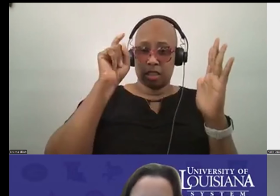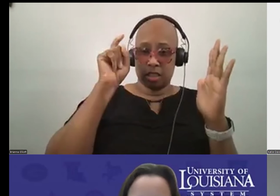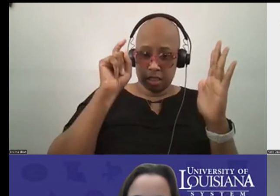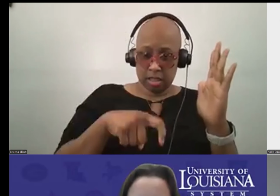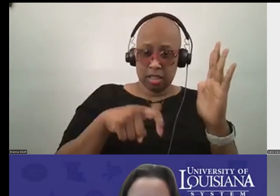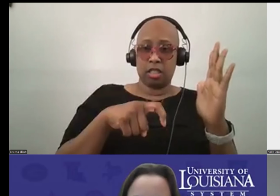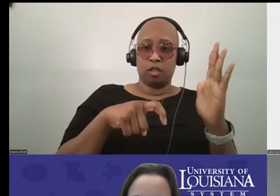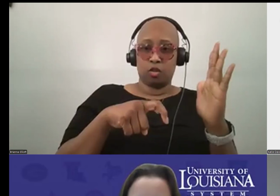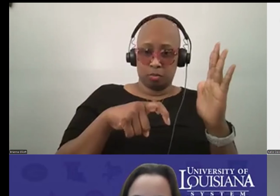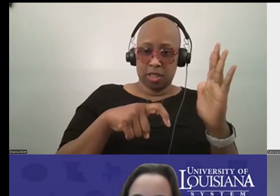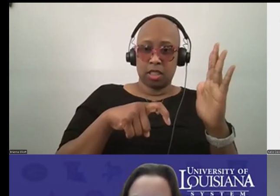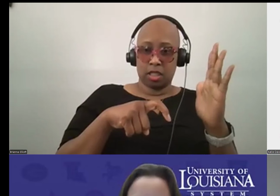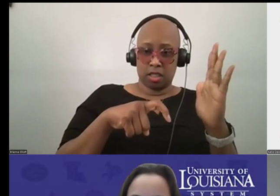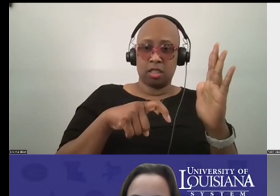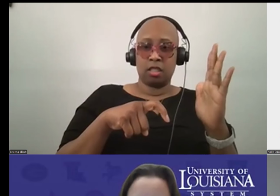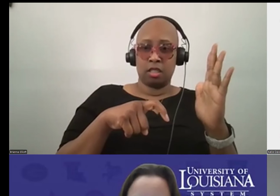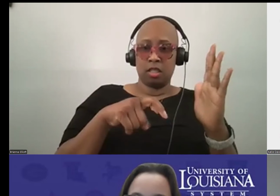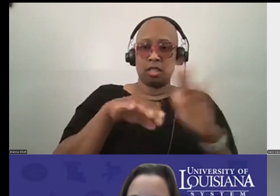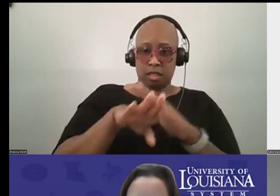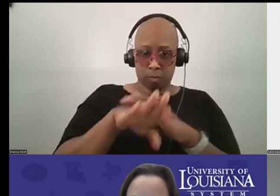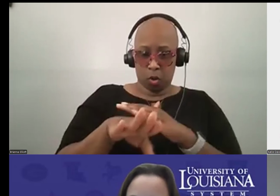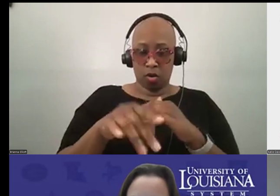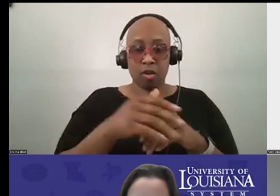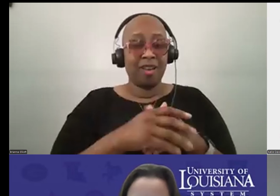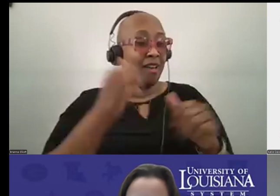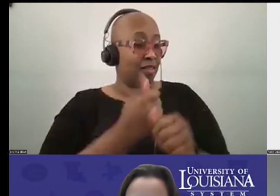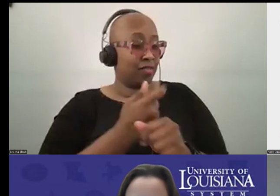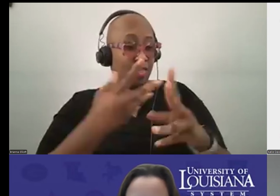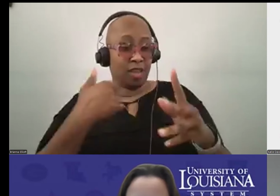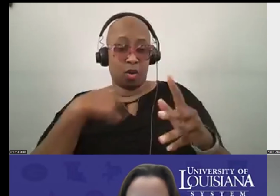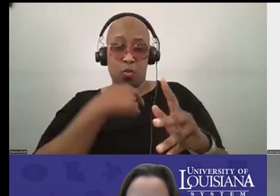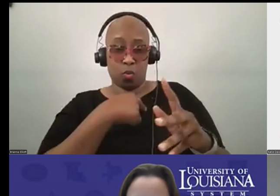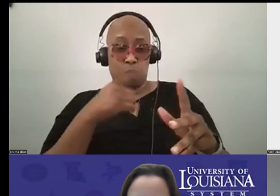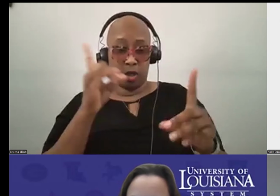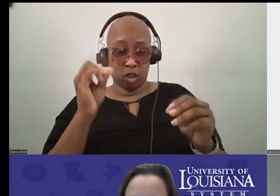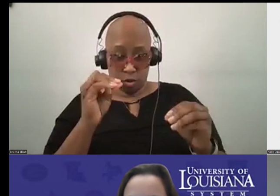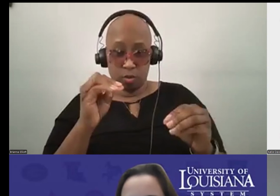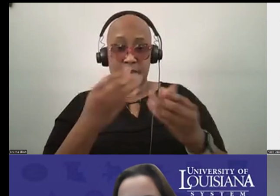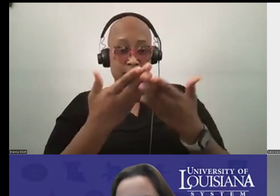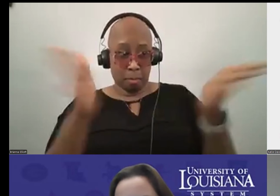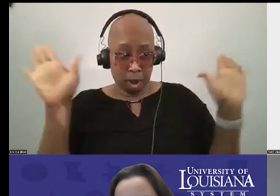we do is publicly accessible and can be subject to a public records request. And so even if it's